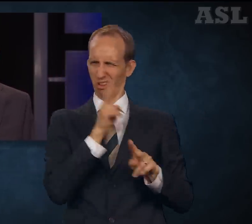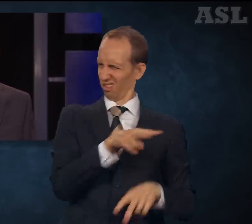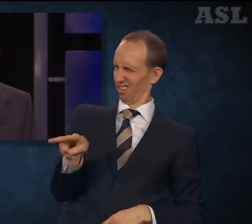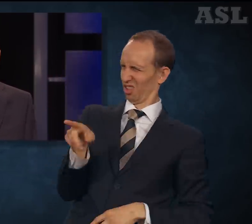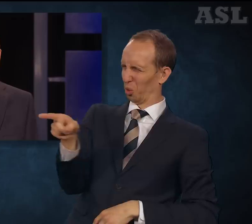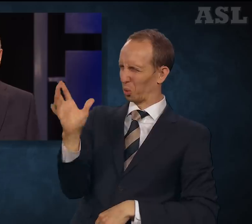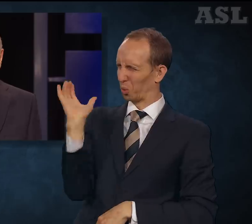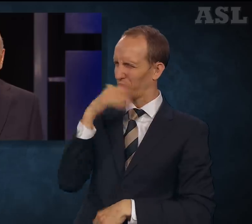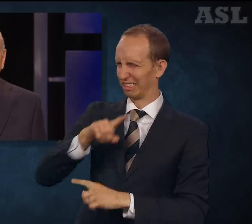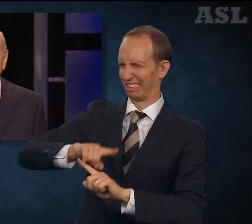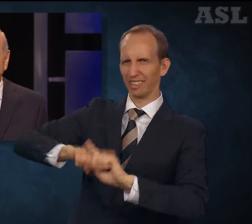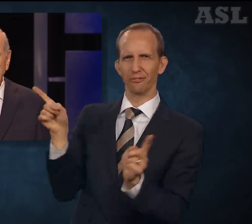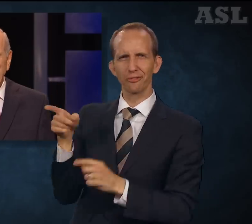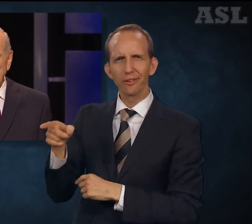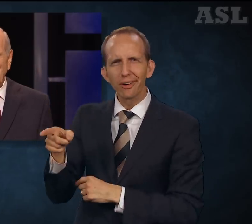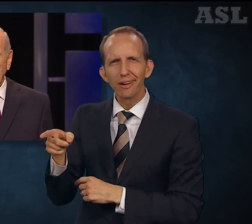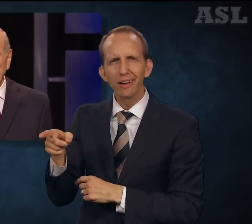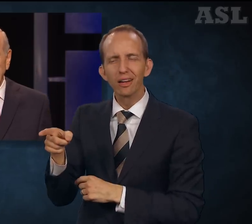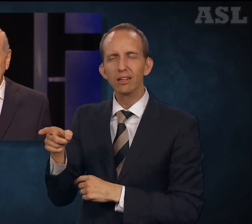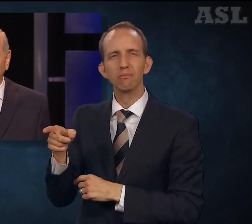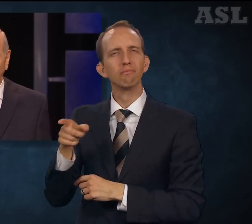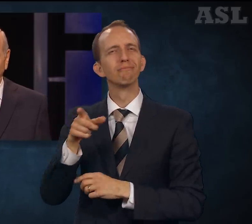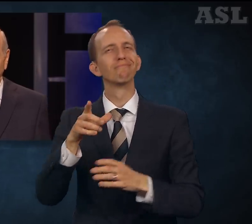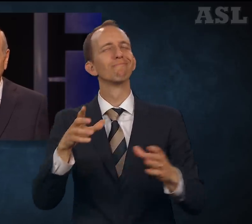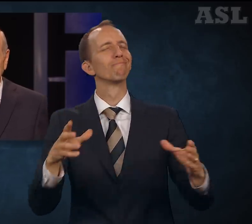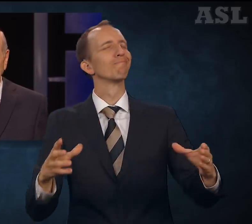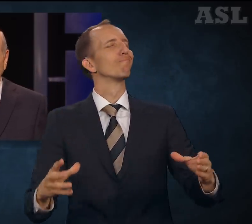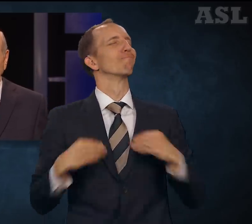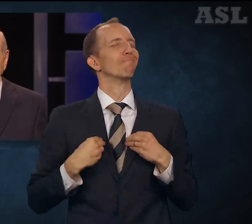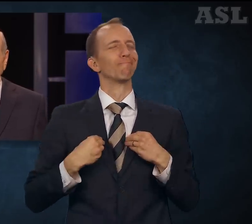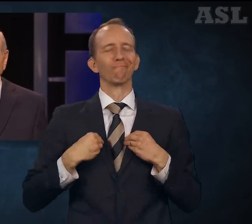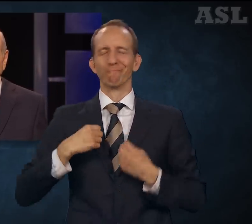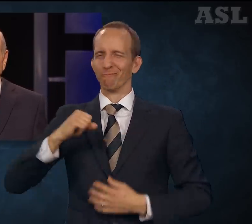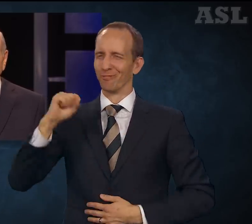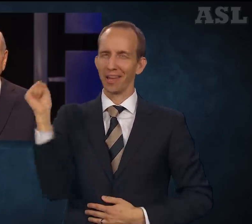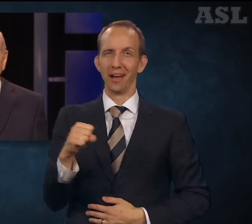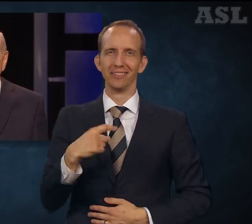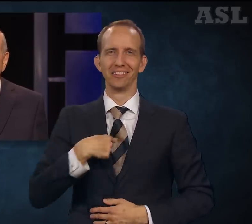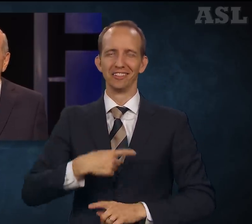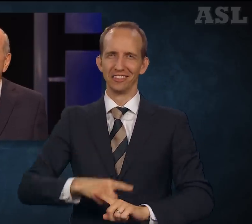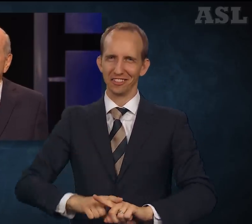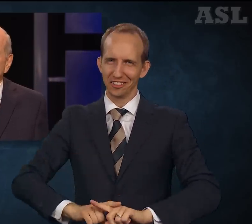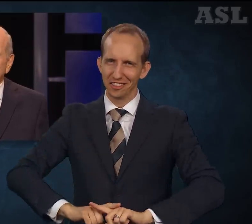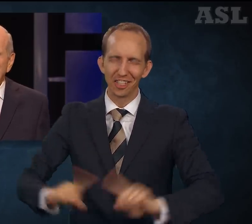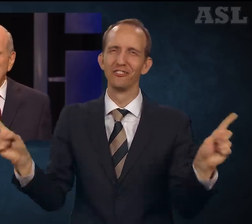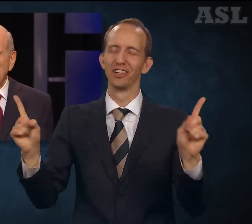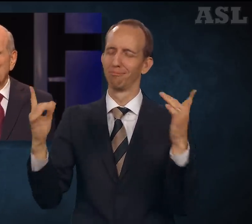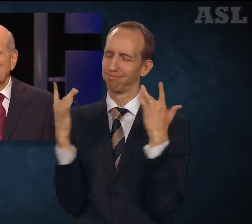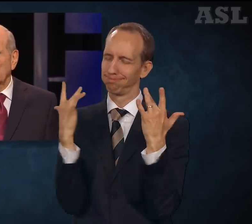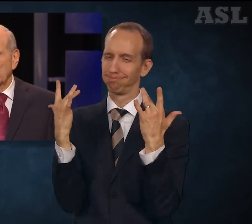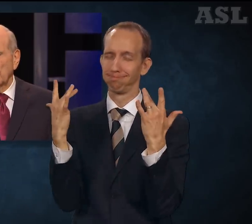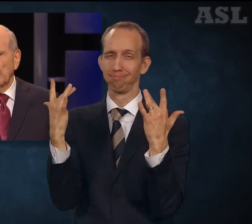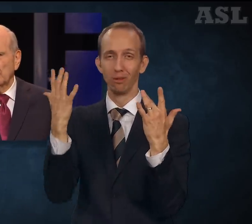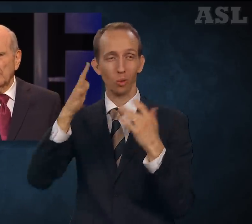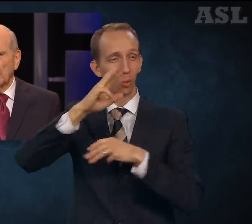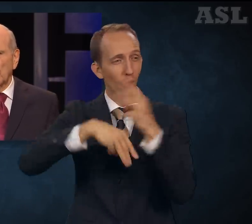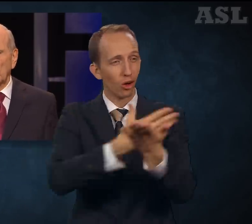LIGHT IS SHINING BRIGHTLY IN